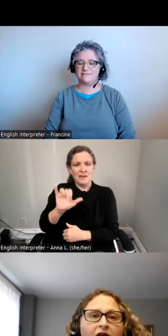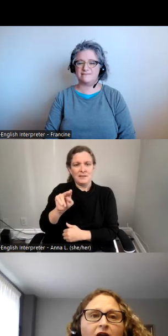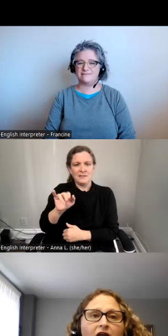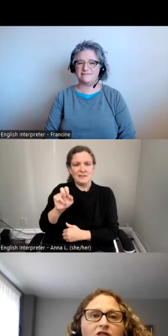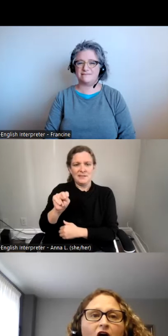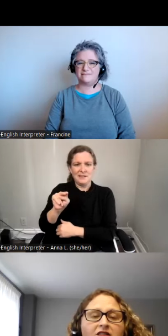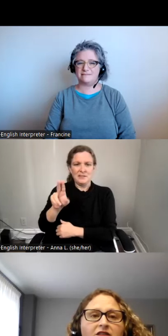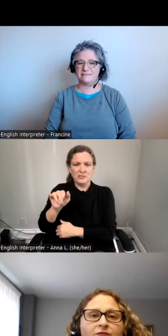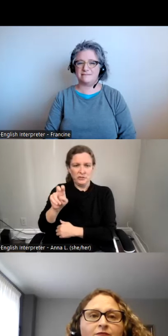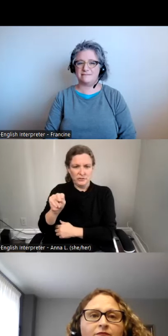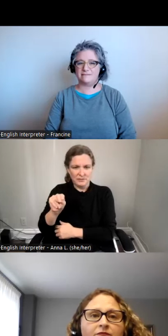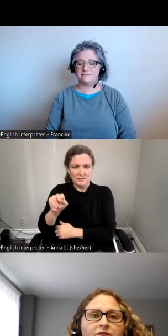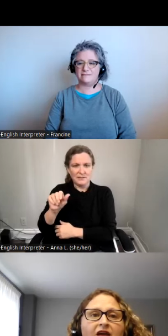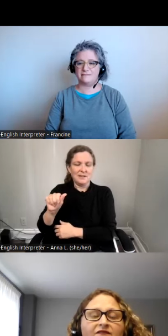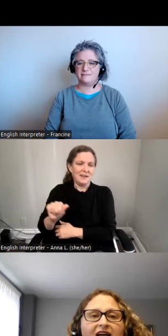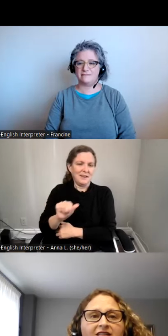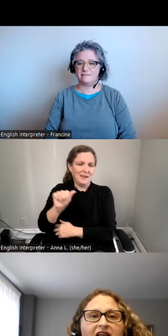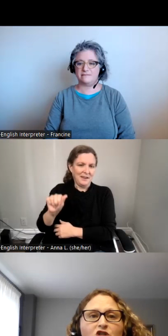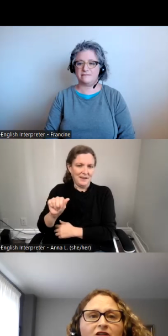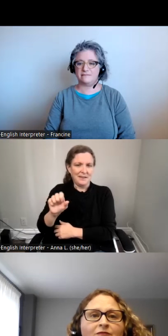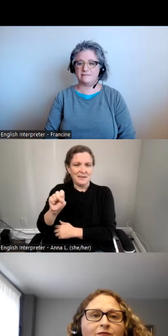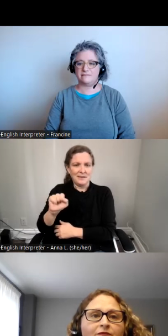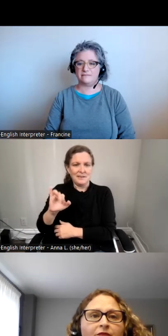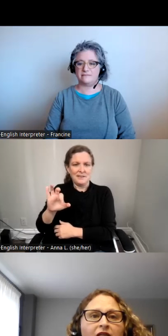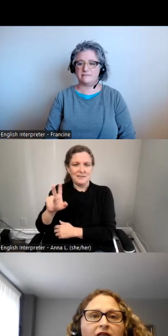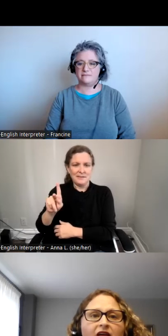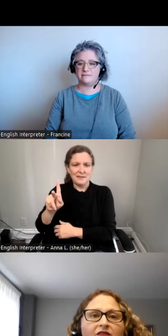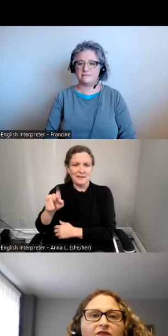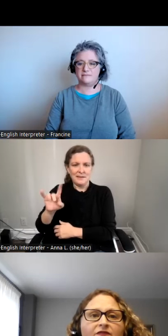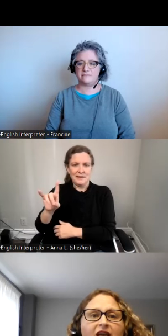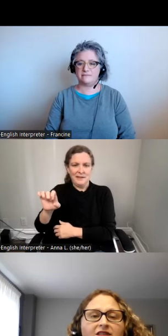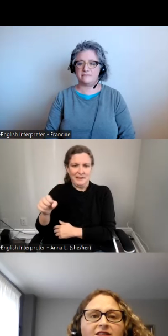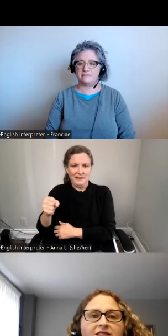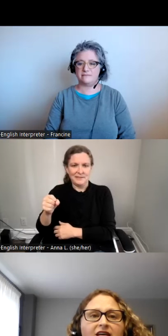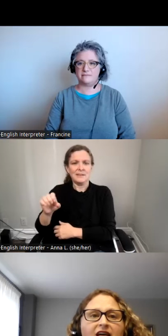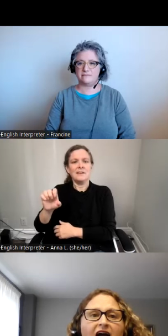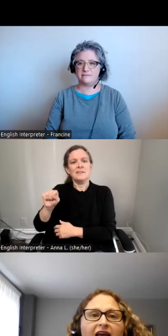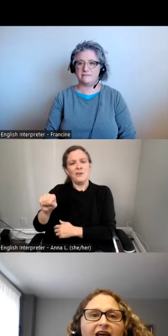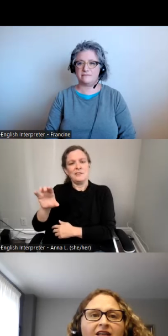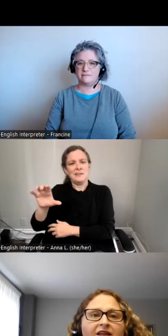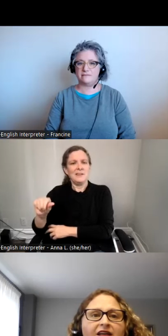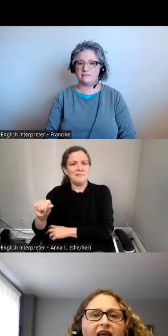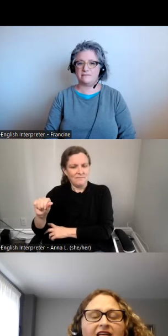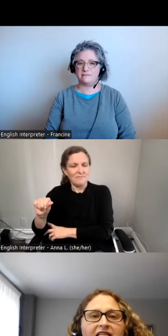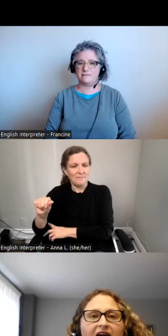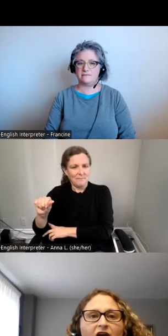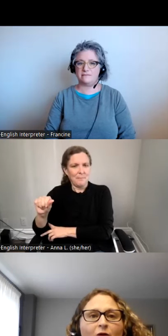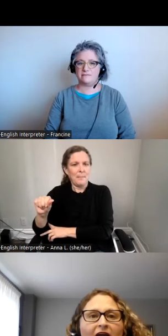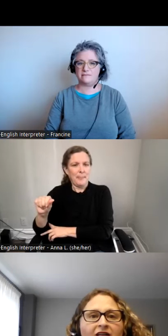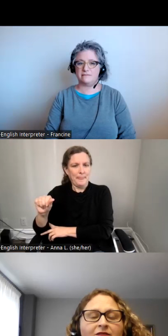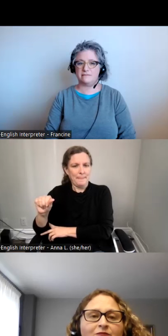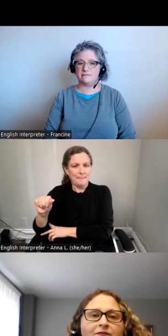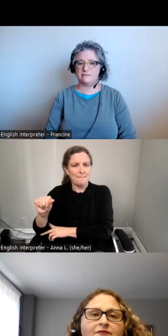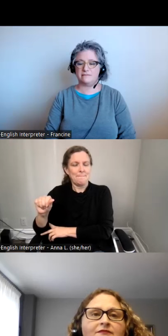address for that